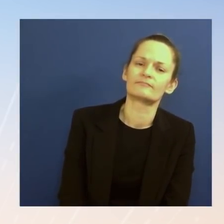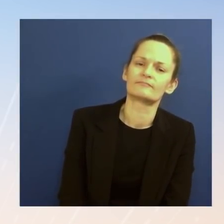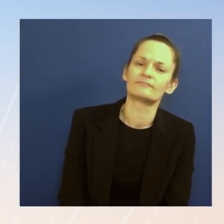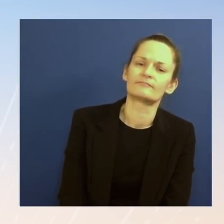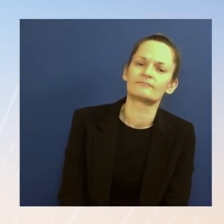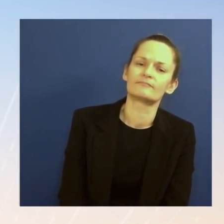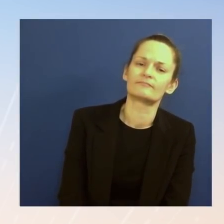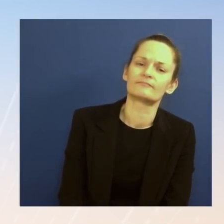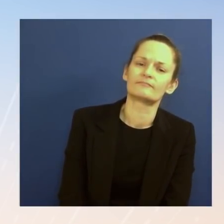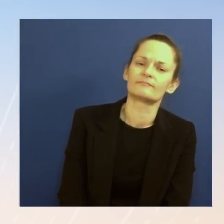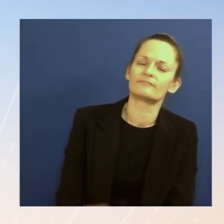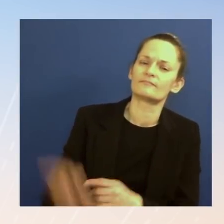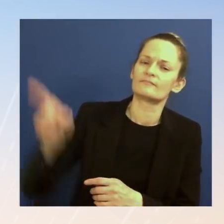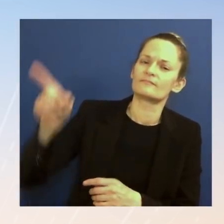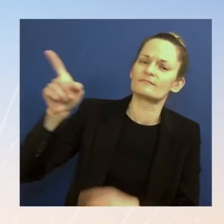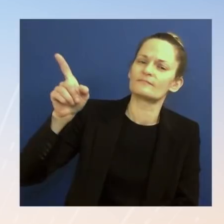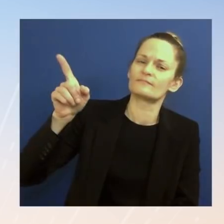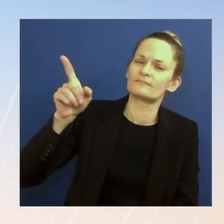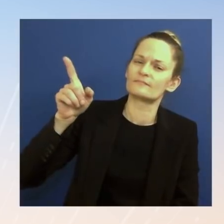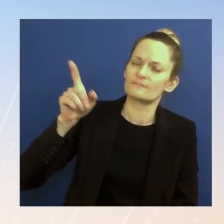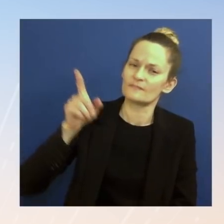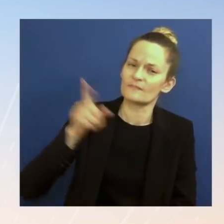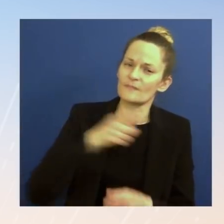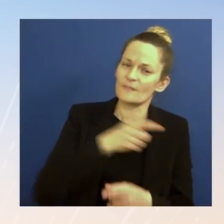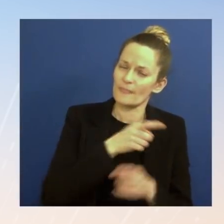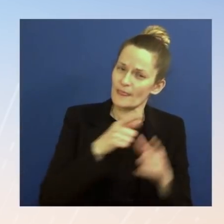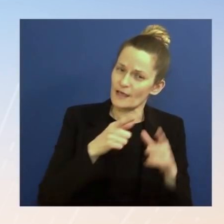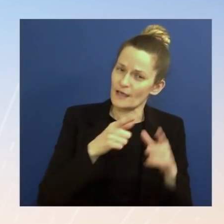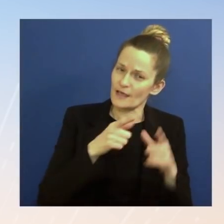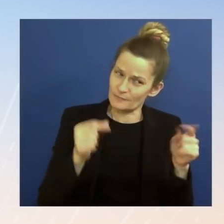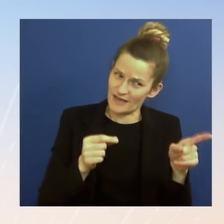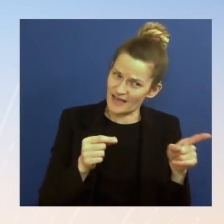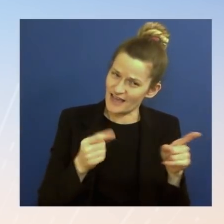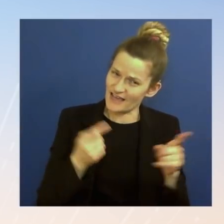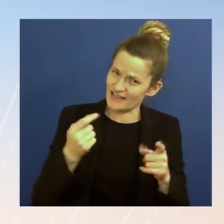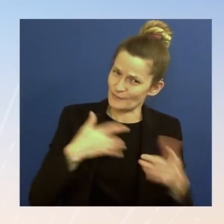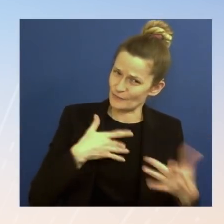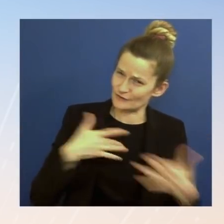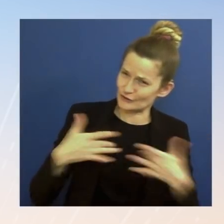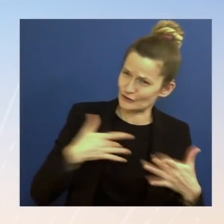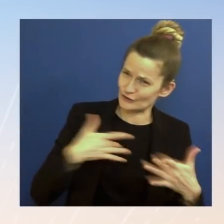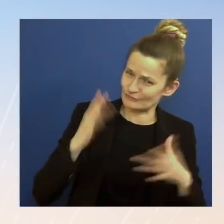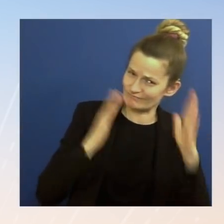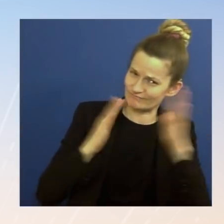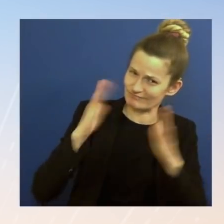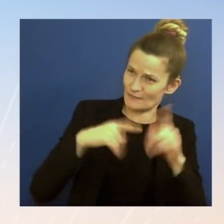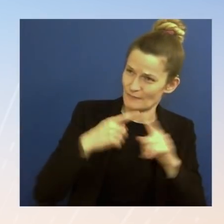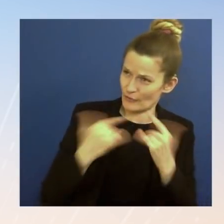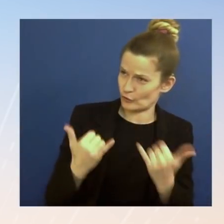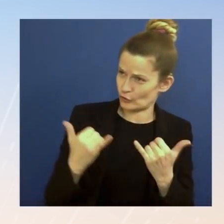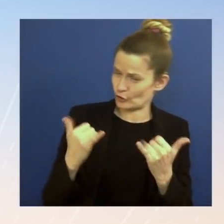that were embedded during the war, the whole situation with Afghanistan is quite personal. There's a large number of our people